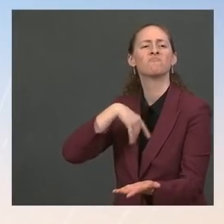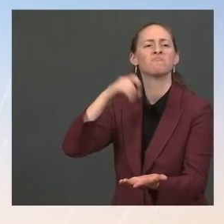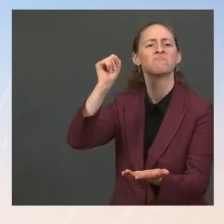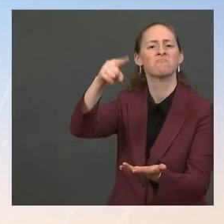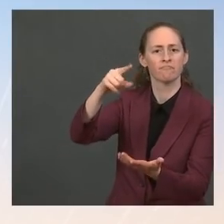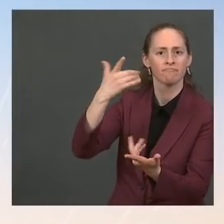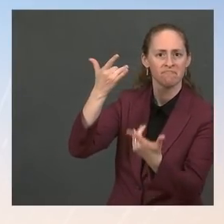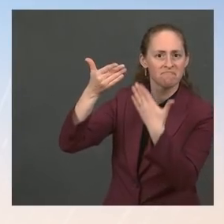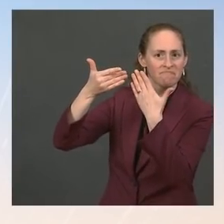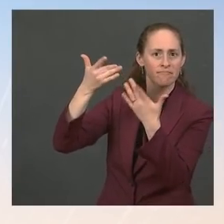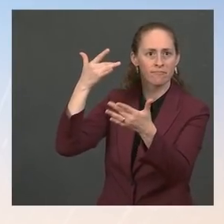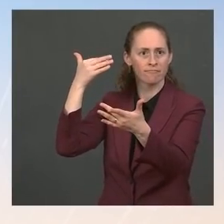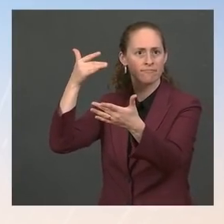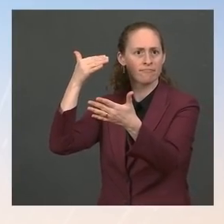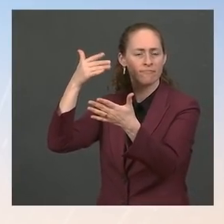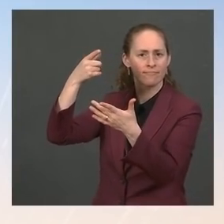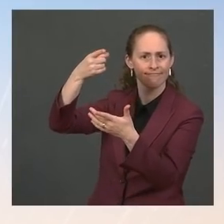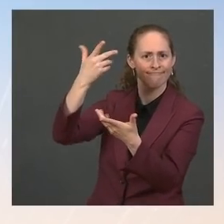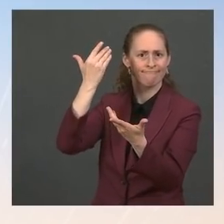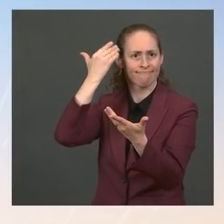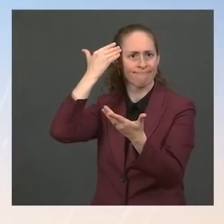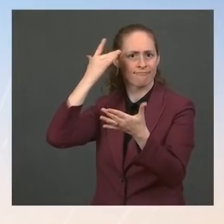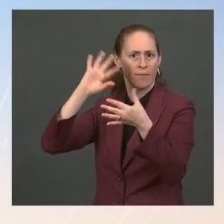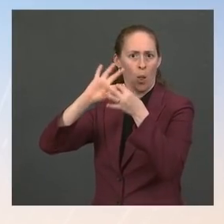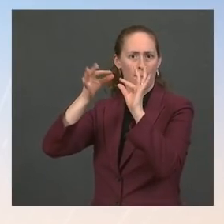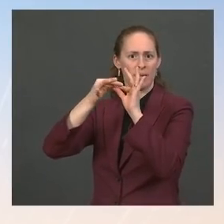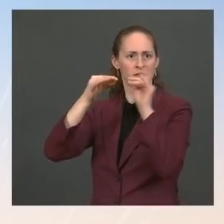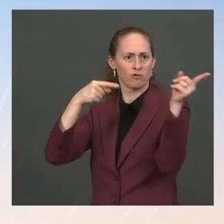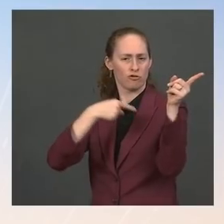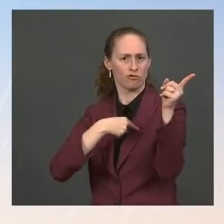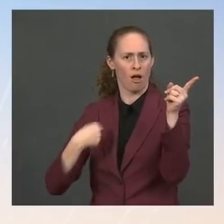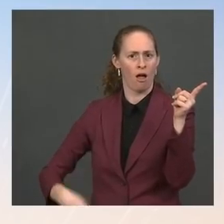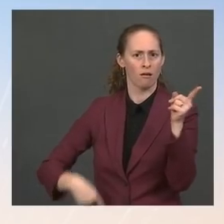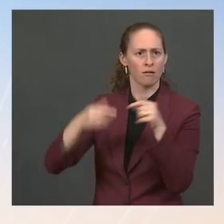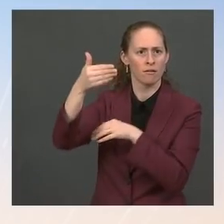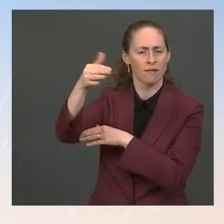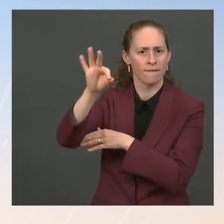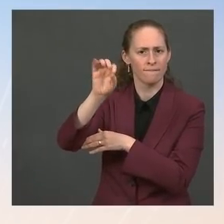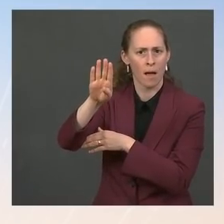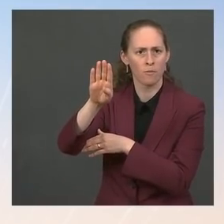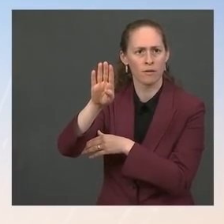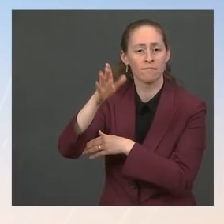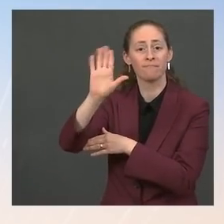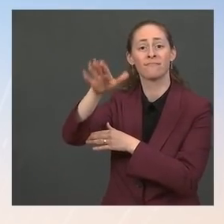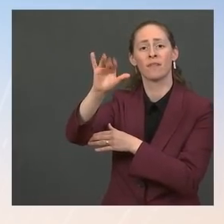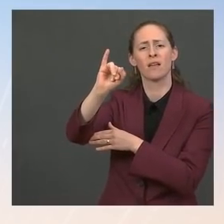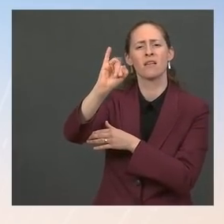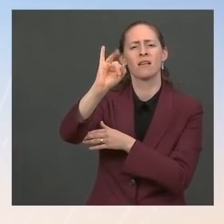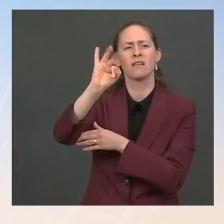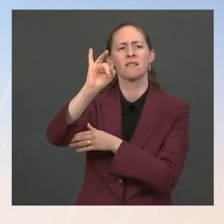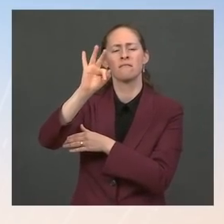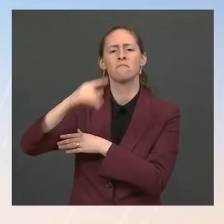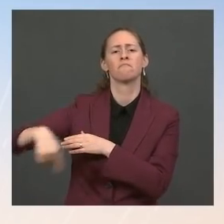about China's actions toward Taiwan, its increased aggression and, kind of, flights there in that region? Is that --